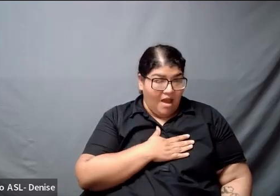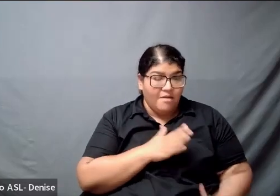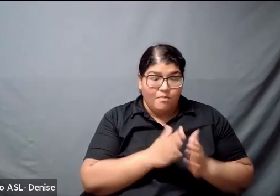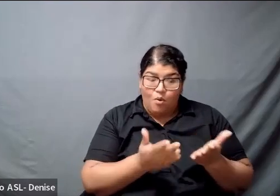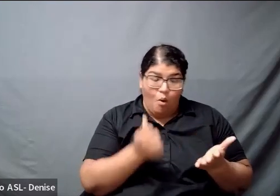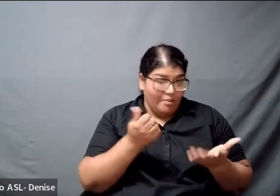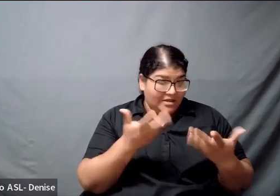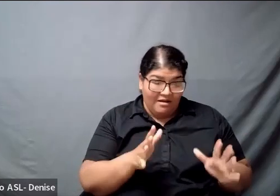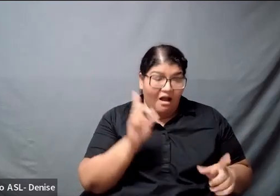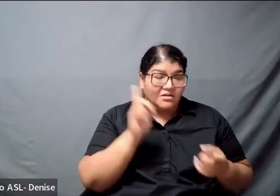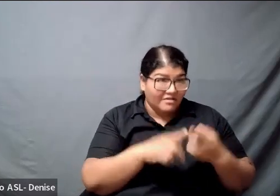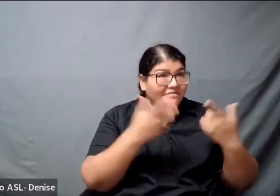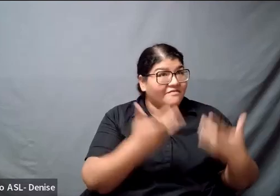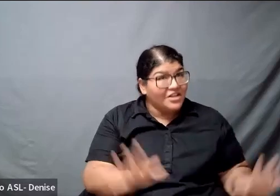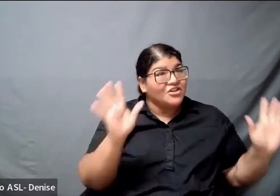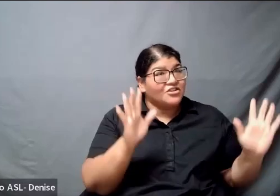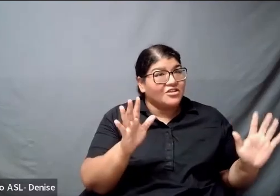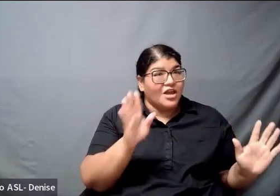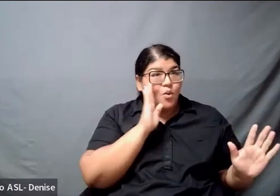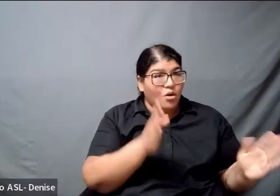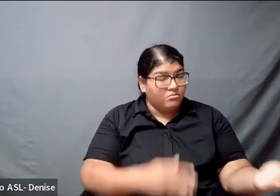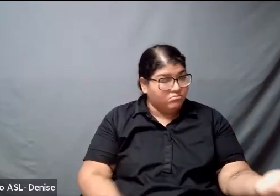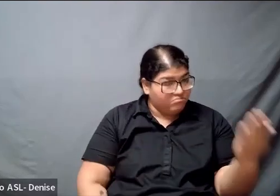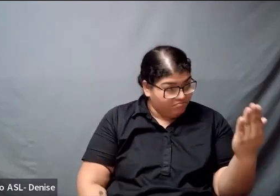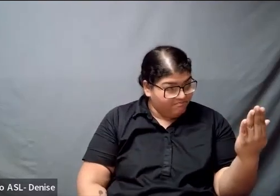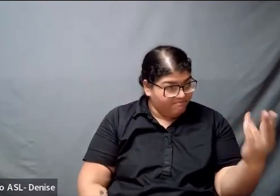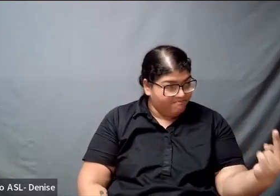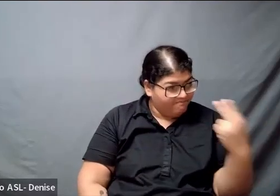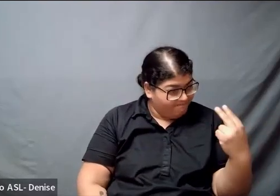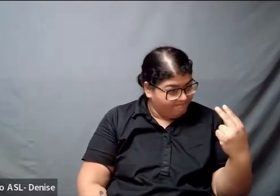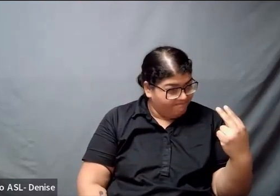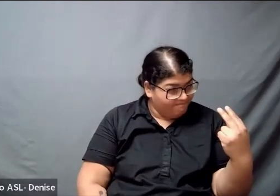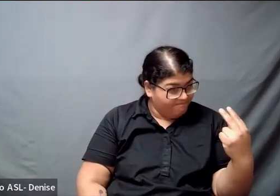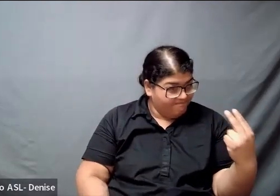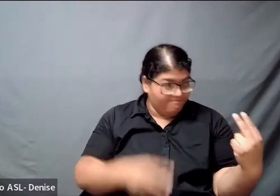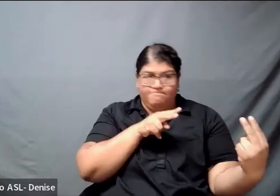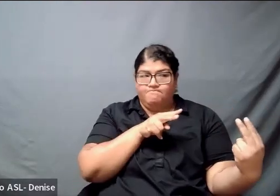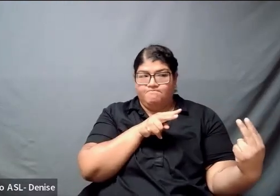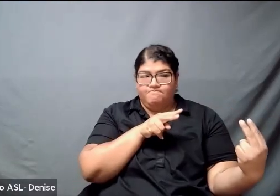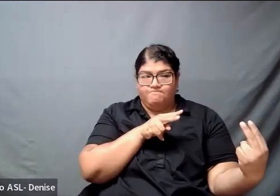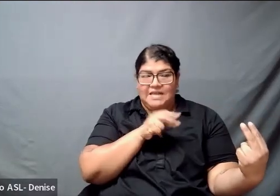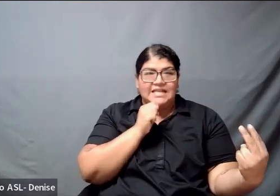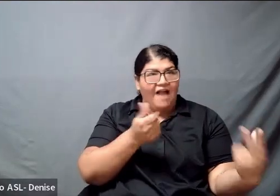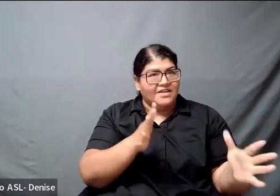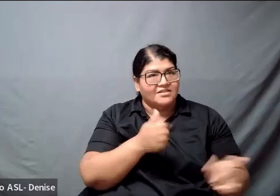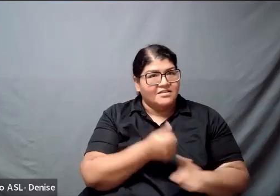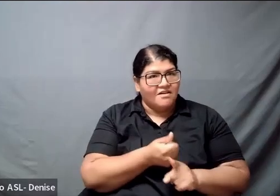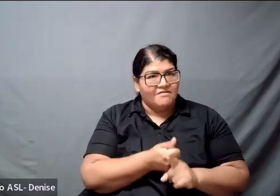It will just sit there and stare right back at you and not finish itself. Well, sometimes it will kind of tap you on the shoulder like, Hey.